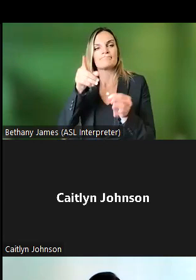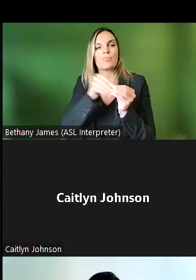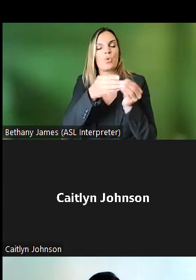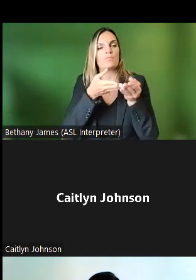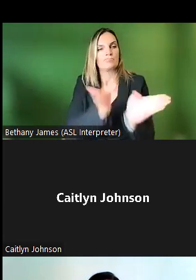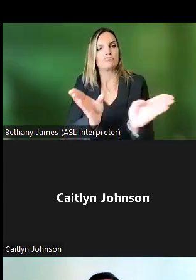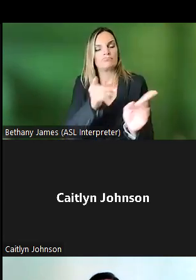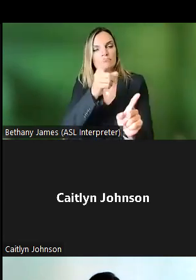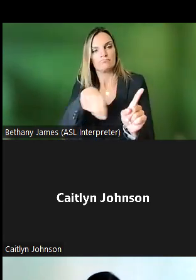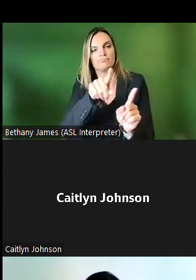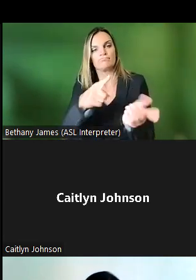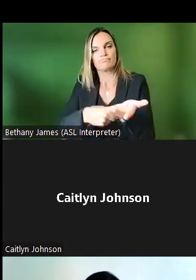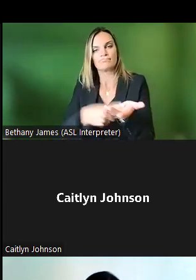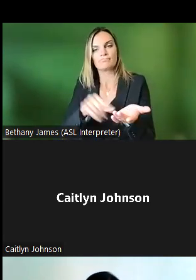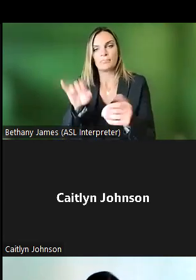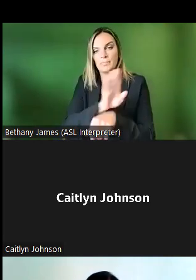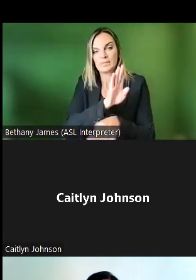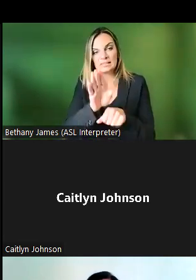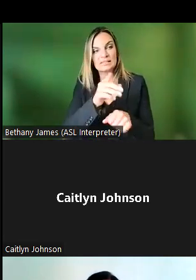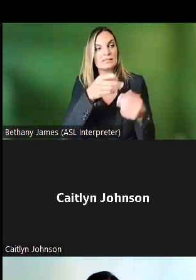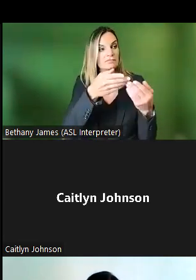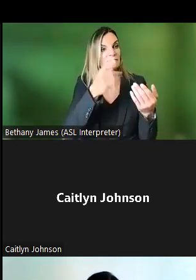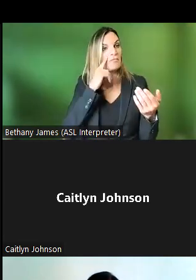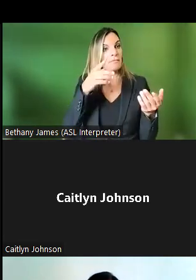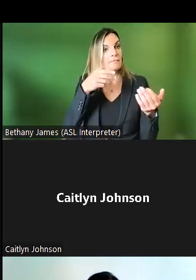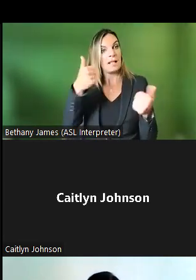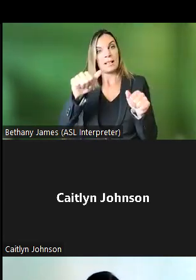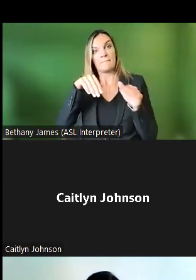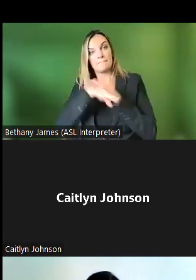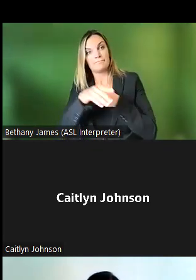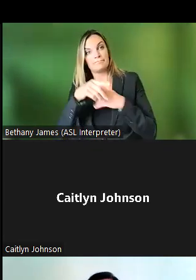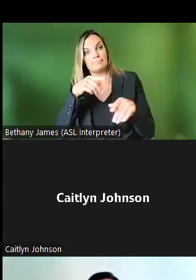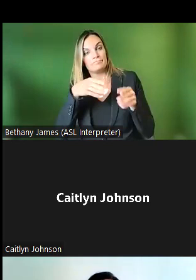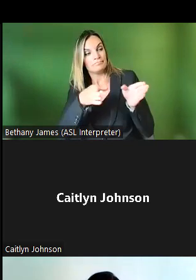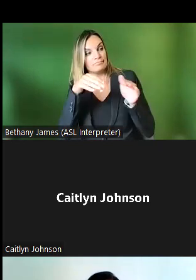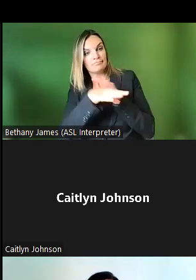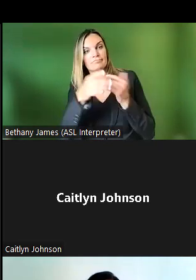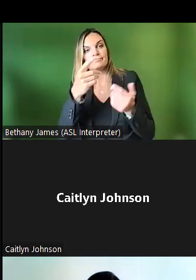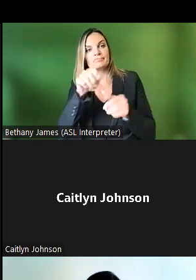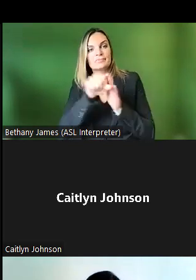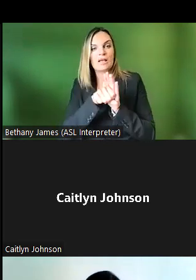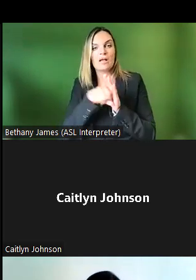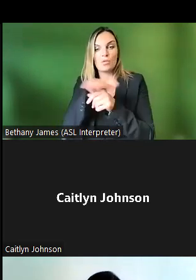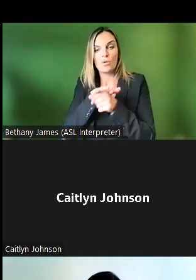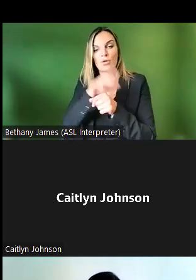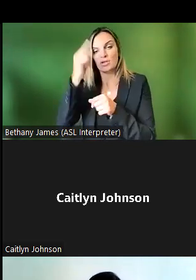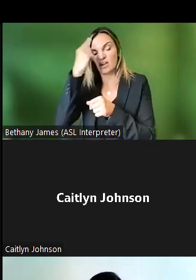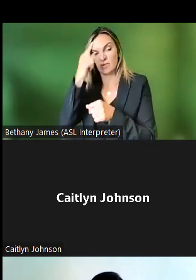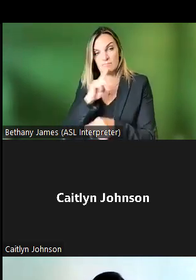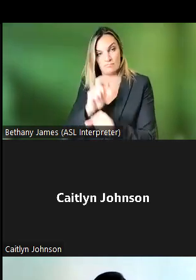such as businesses that are open to the public, employers, and state and local government. Are they discriminating against persons with disabilities?